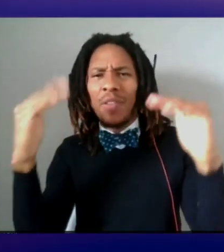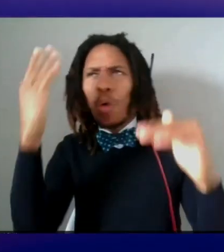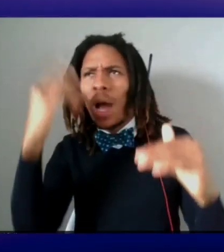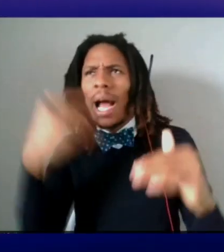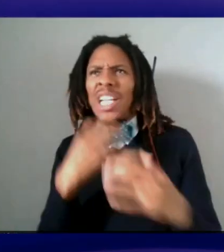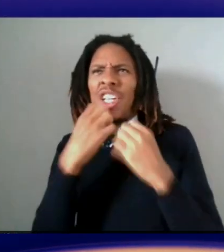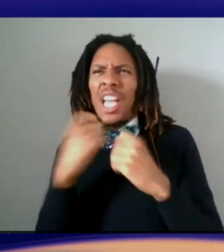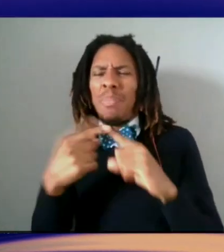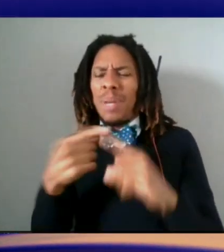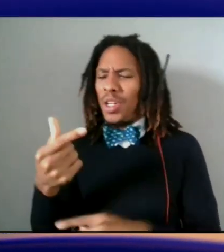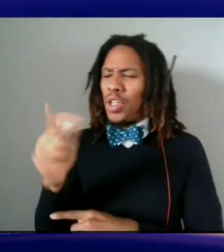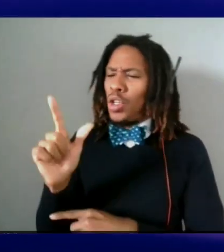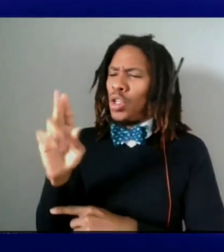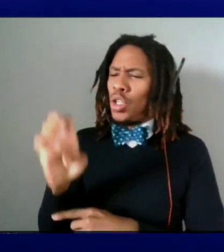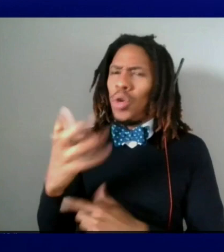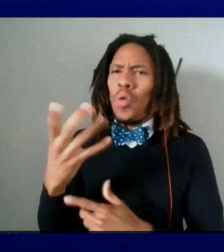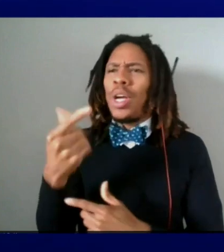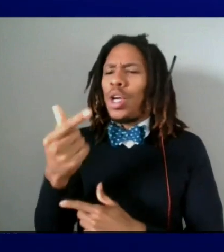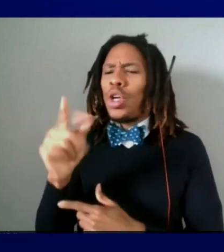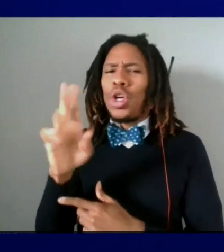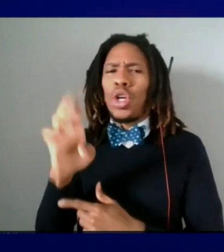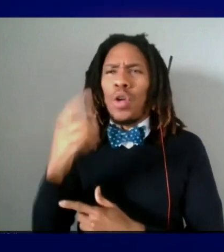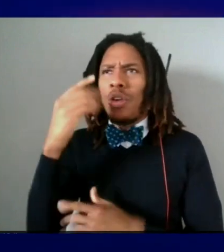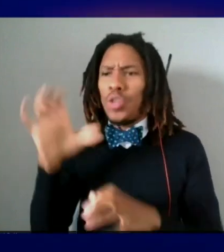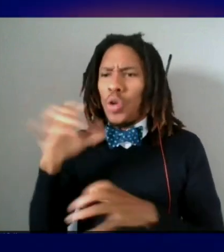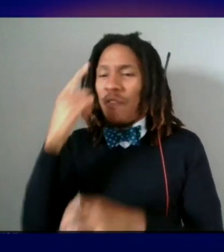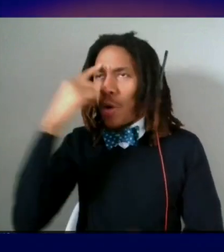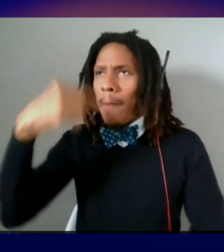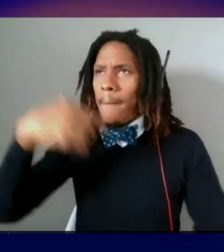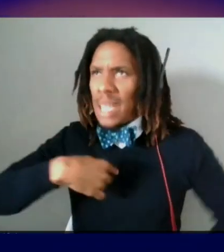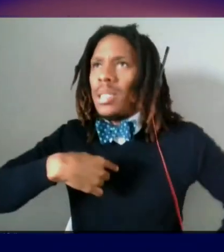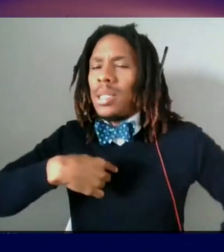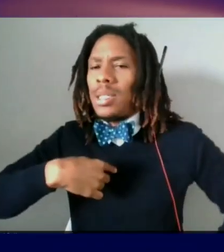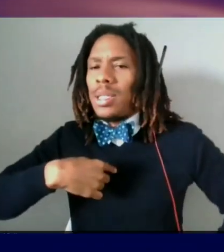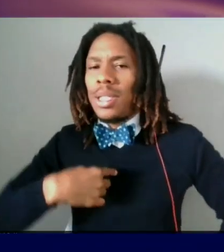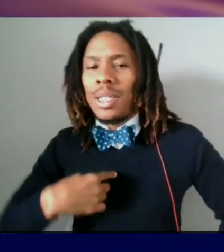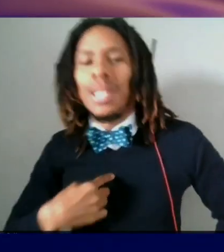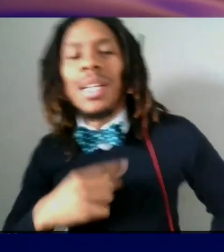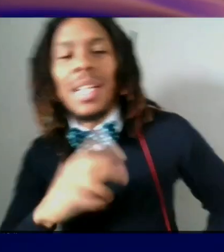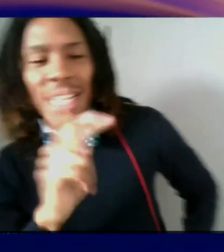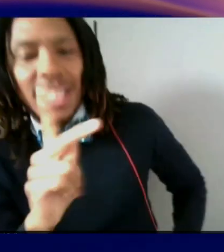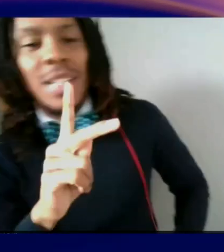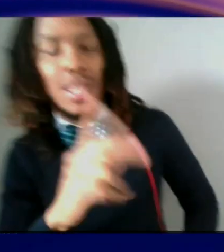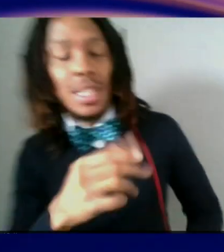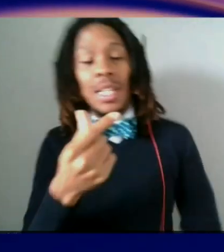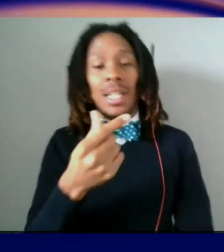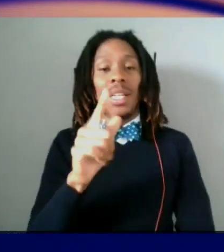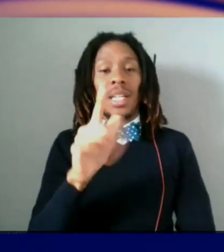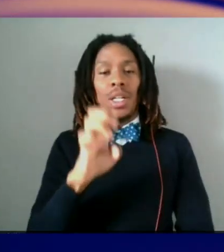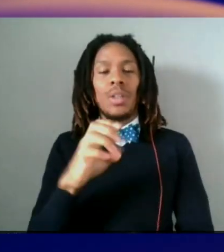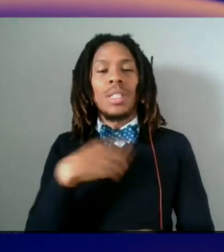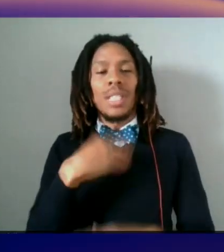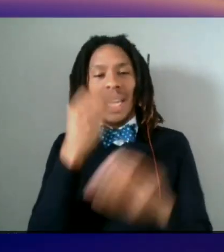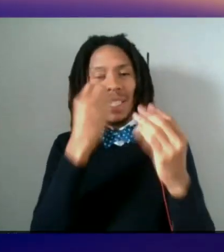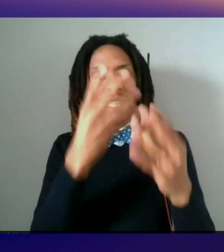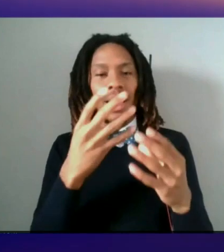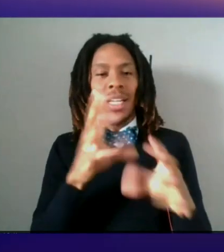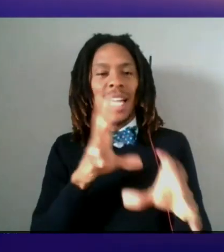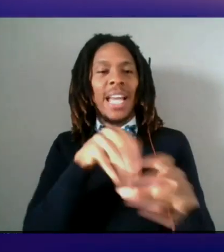What is Glue gonna do for me? Yes, absolutely. So Glue is the data integration service. It's serverless,